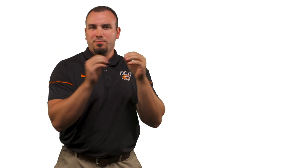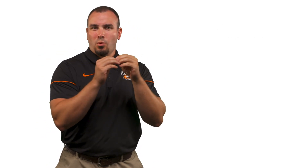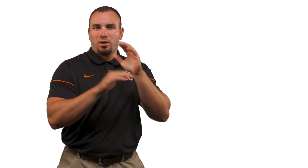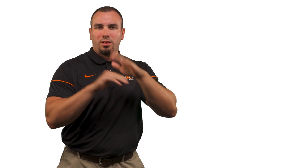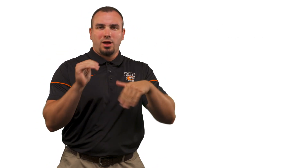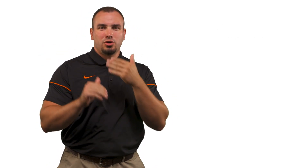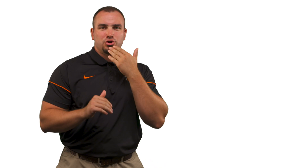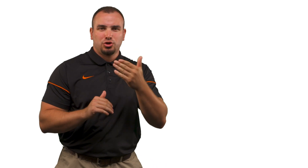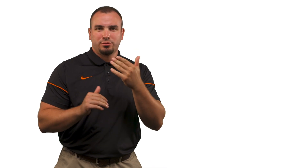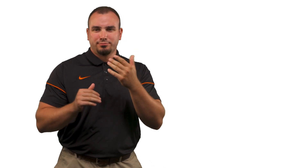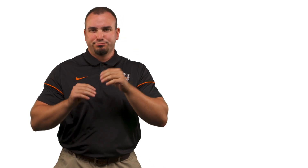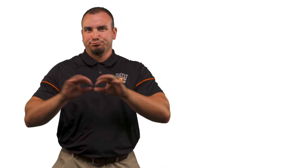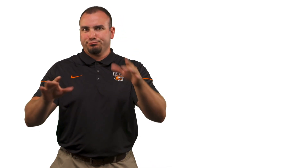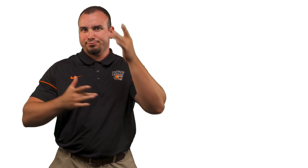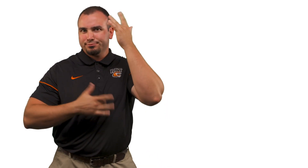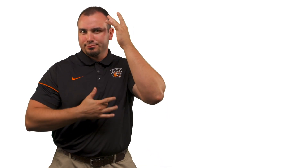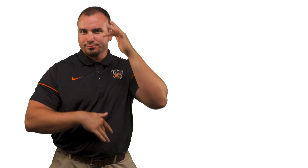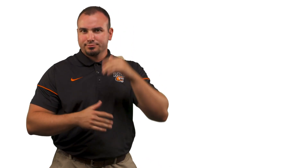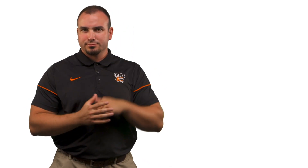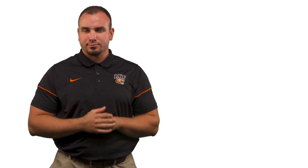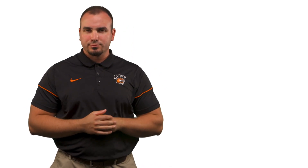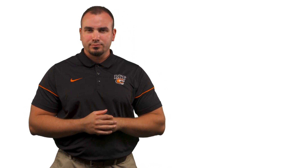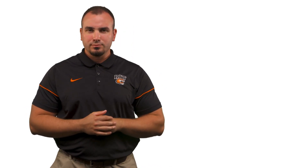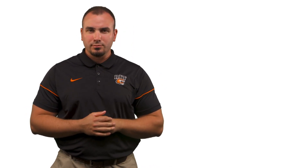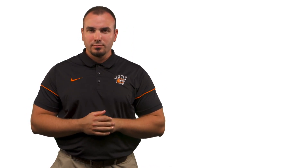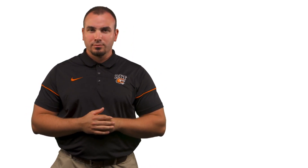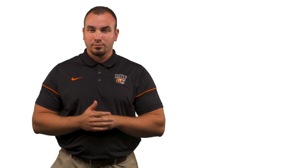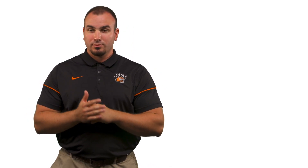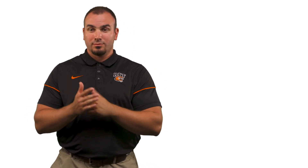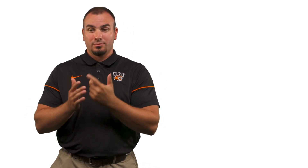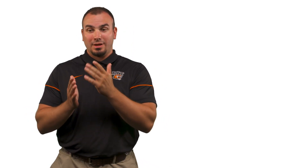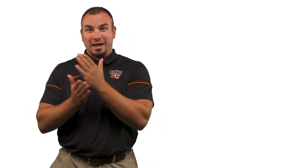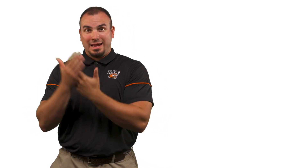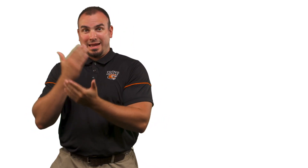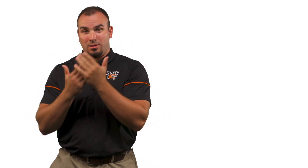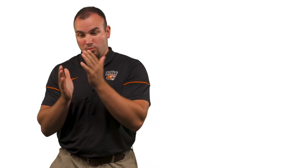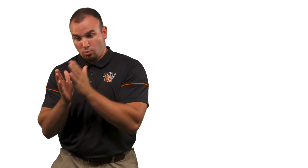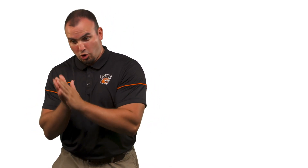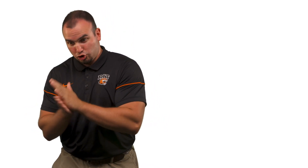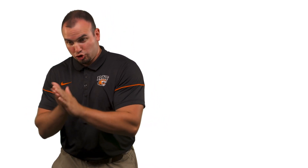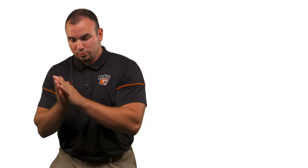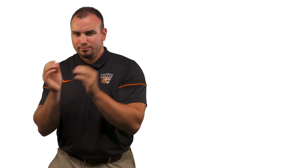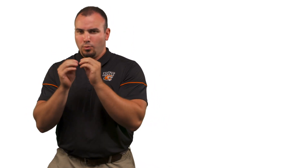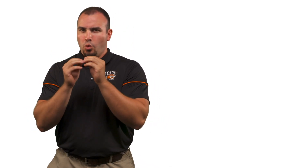because they can do more harm than good in spreading COVID-19.